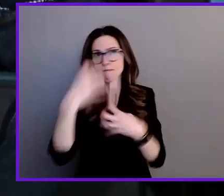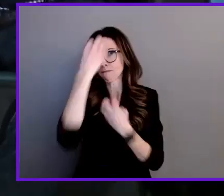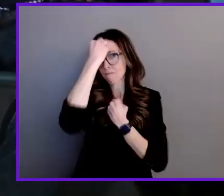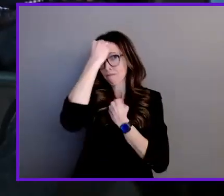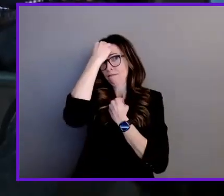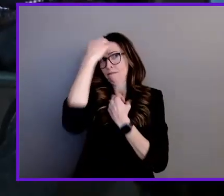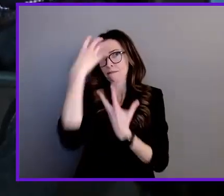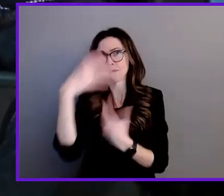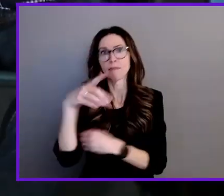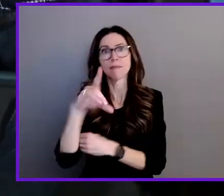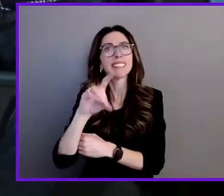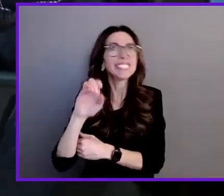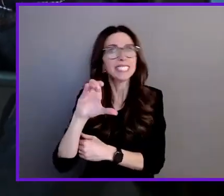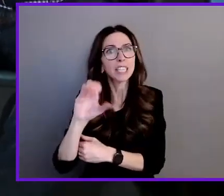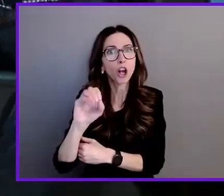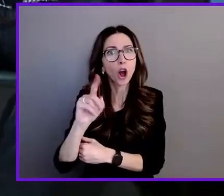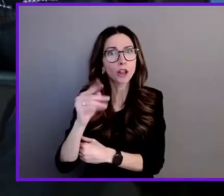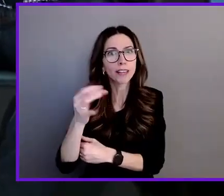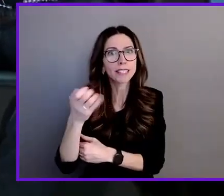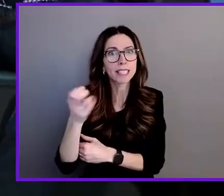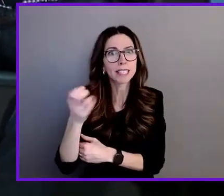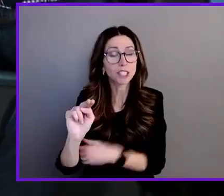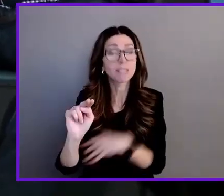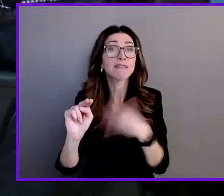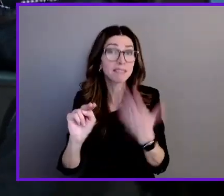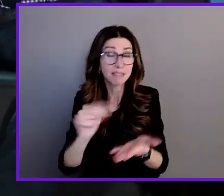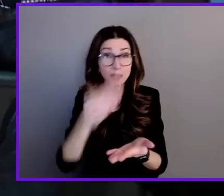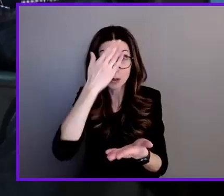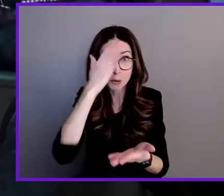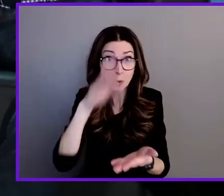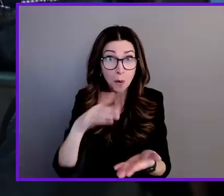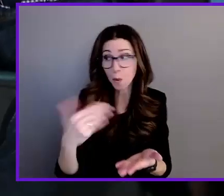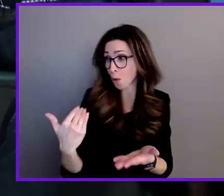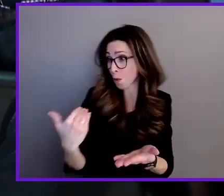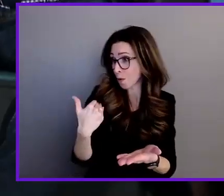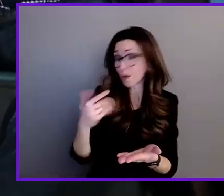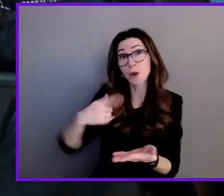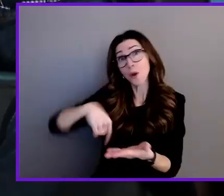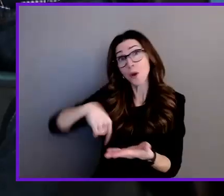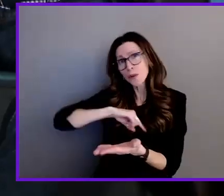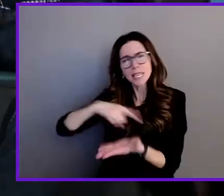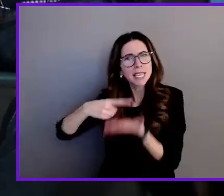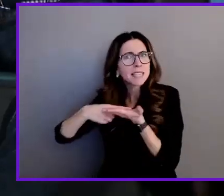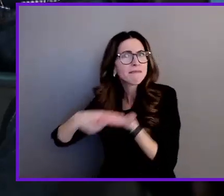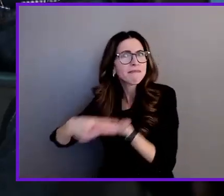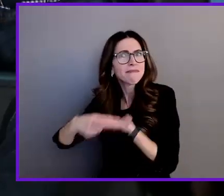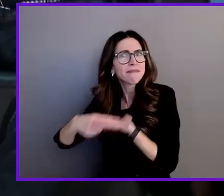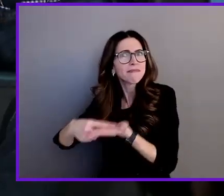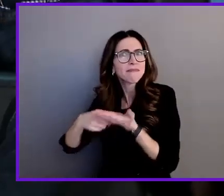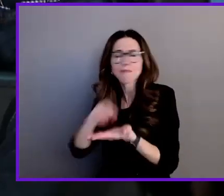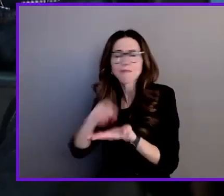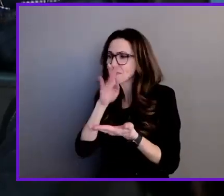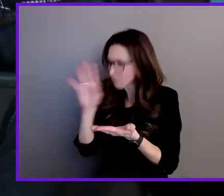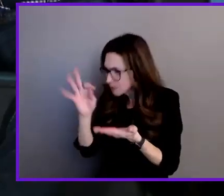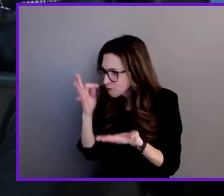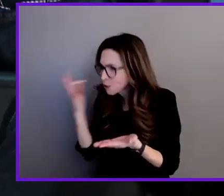we’re having a debate in French and part of the debate is occurring in English and some of the realities or the terms are different.